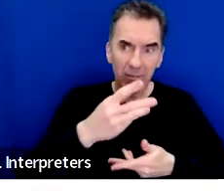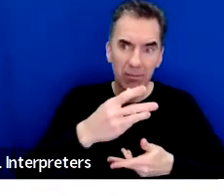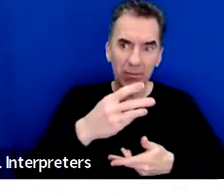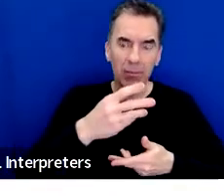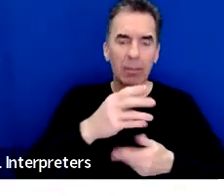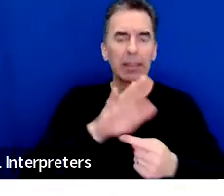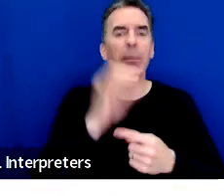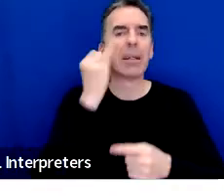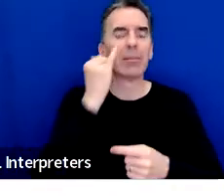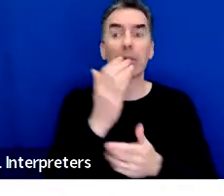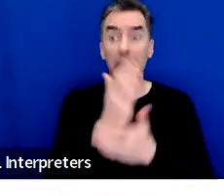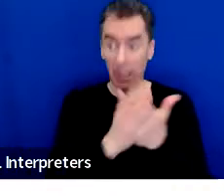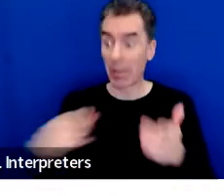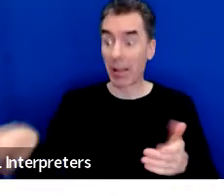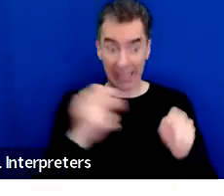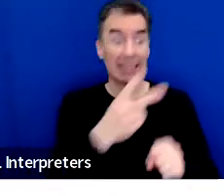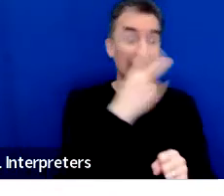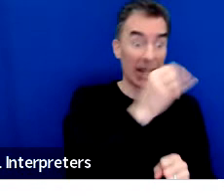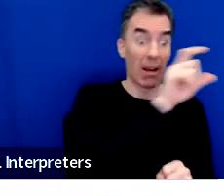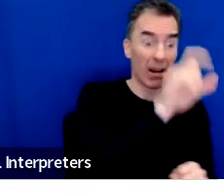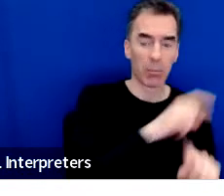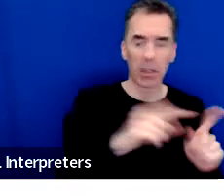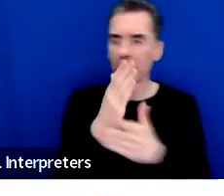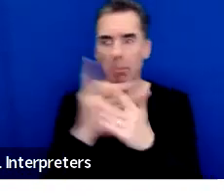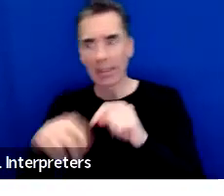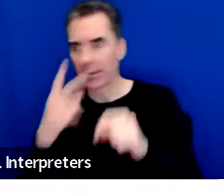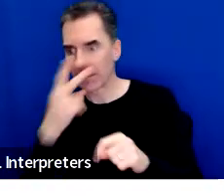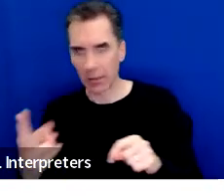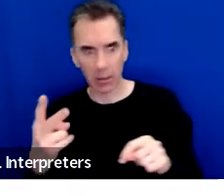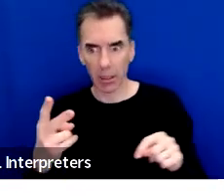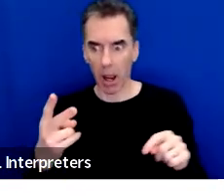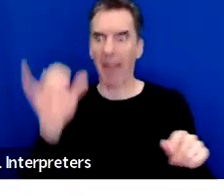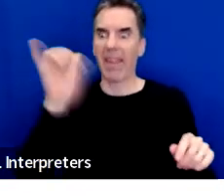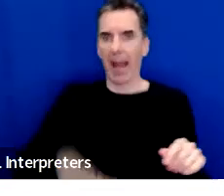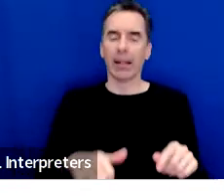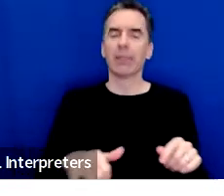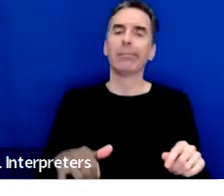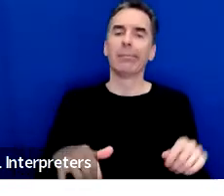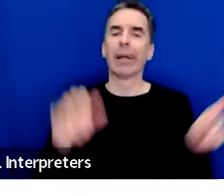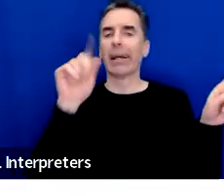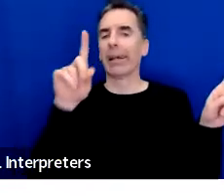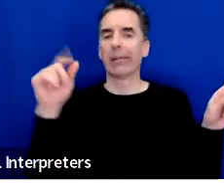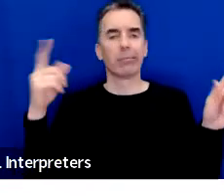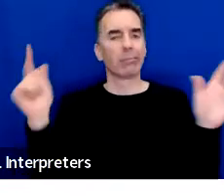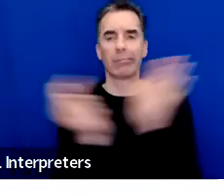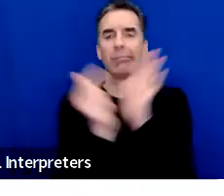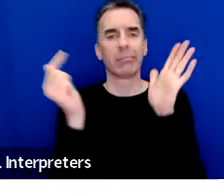are going to miss out on the meaning, then that's a no no. That's, that's, that's what you want to avoid.